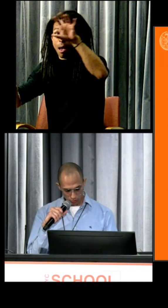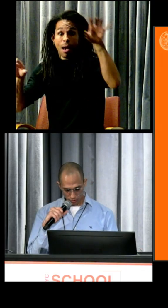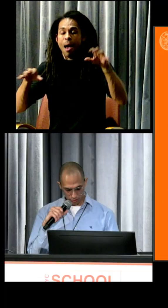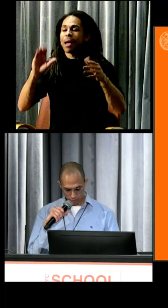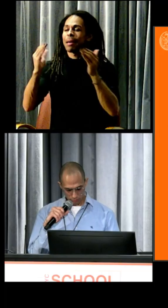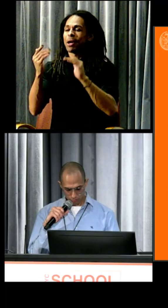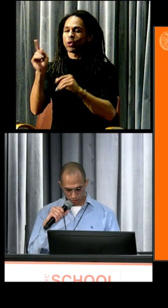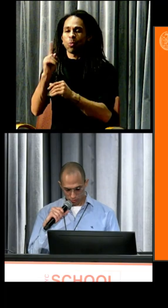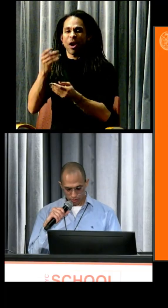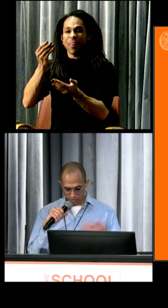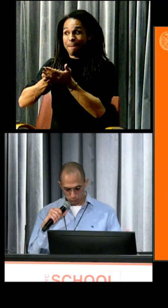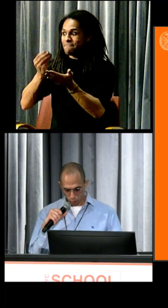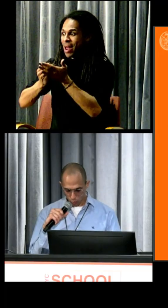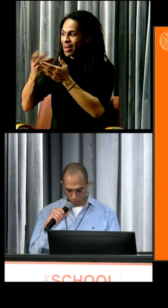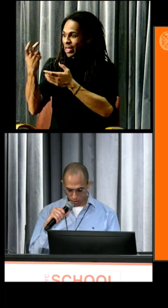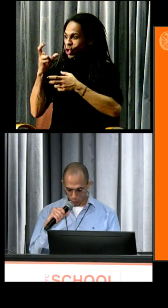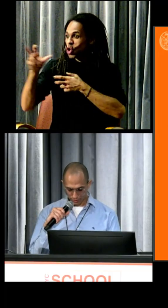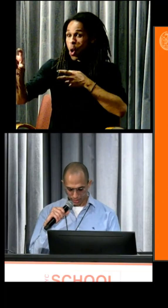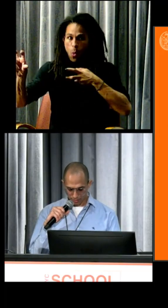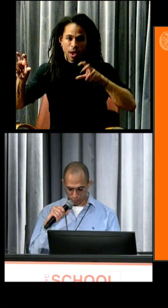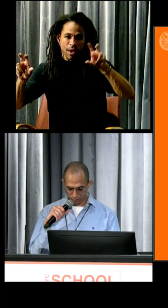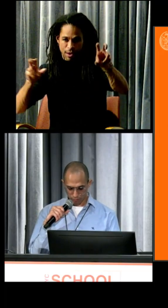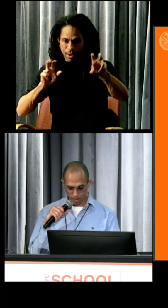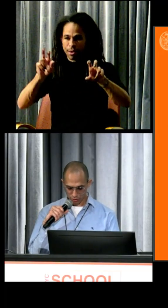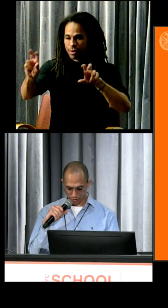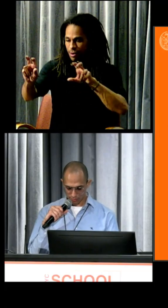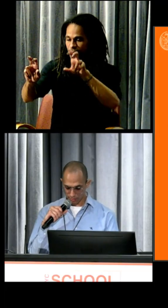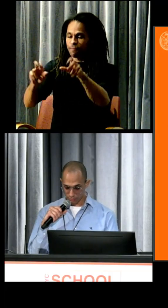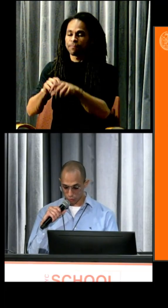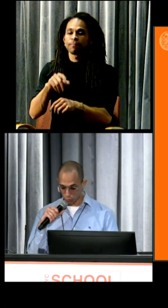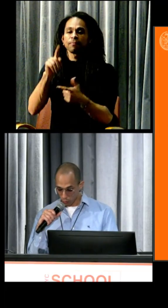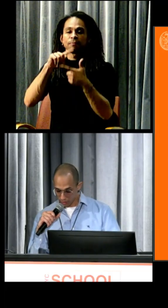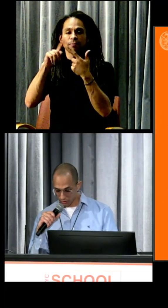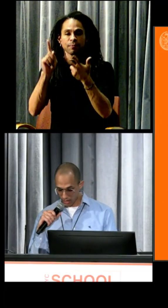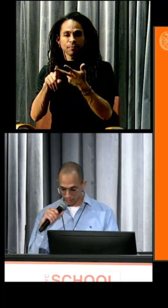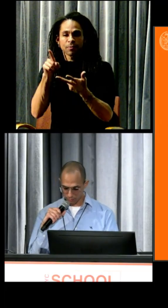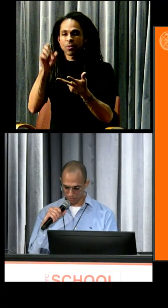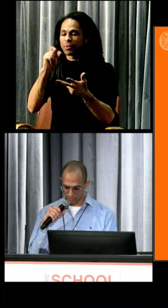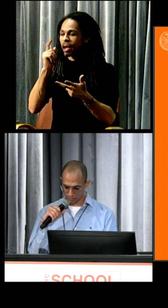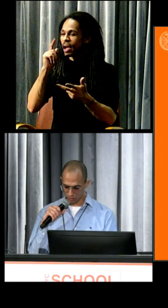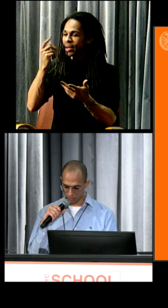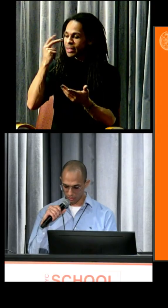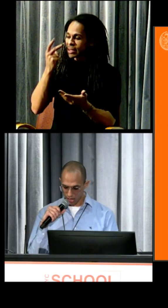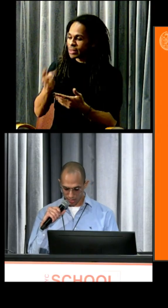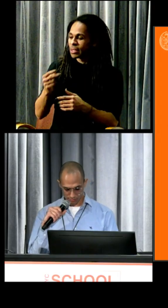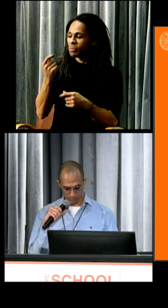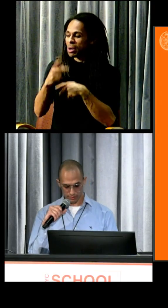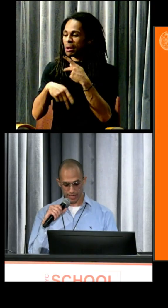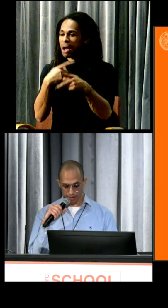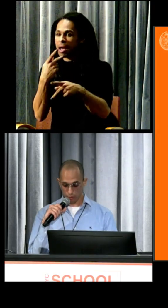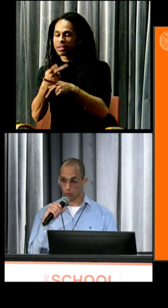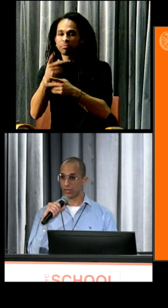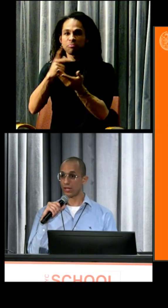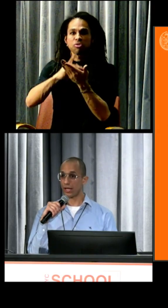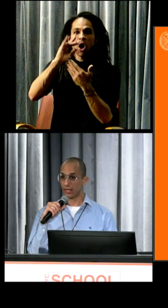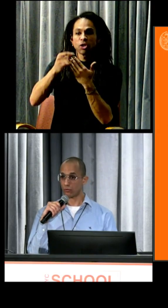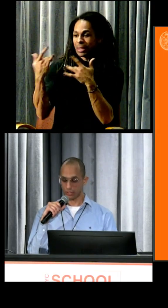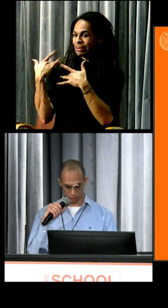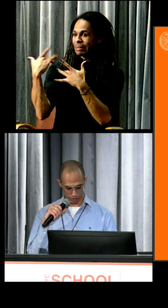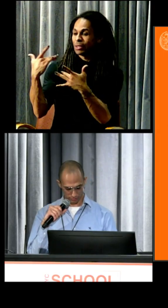Could you just say a little bit more about like the, like the hardware prototyping that went into that, and like what the thought processes was, and like what you tried, what worked, what didn't, et